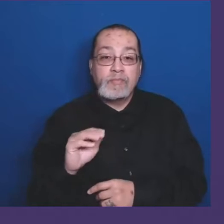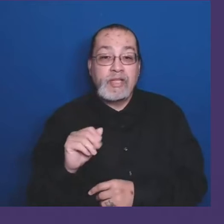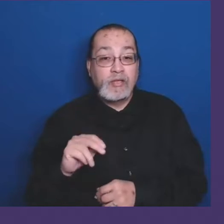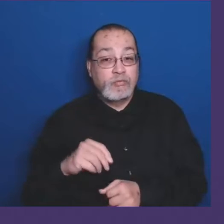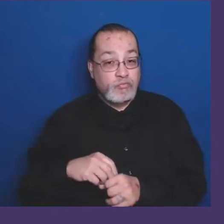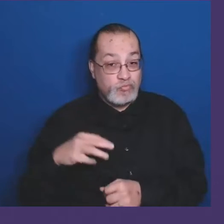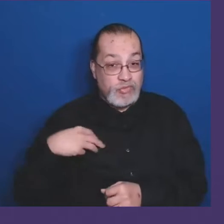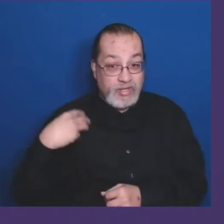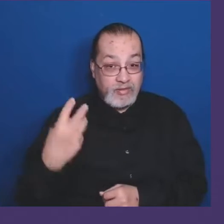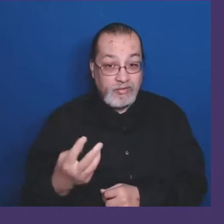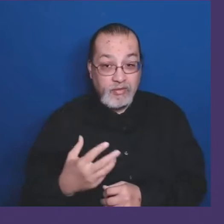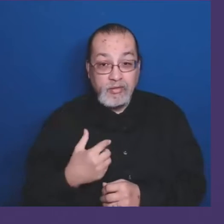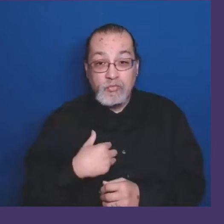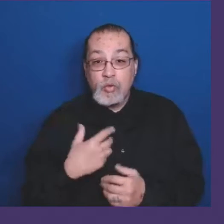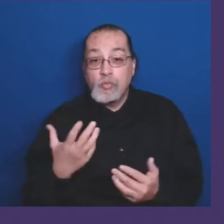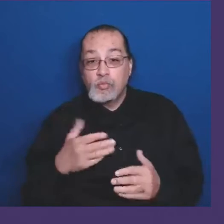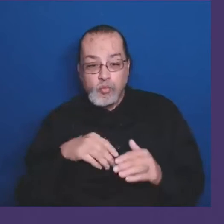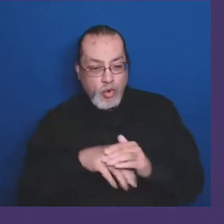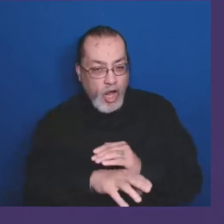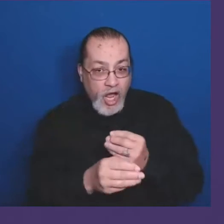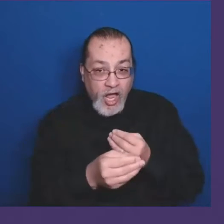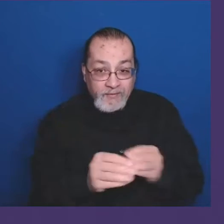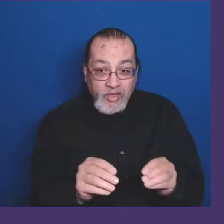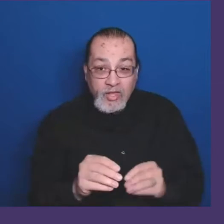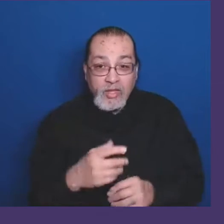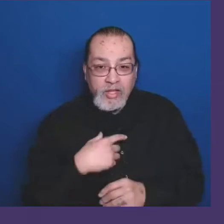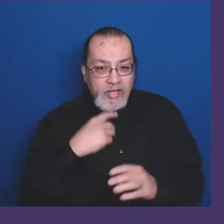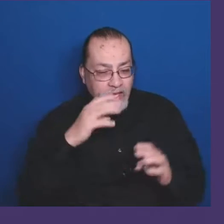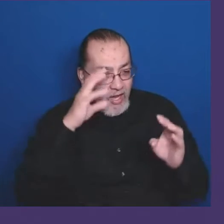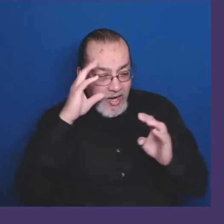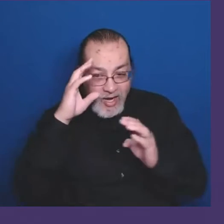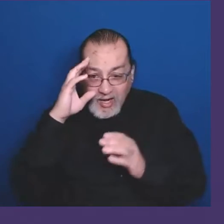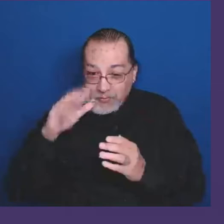I start work at 10:00AM, end at 2:00PM,